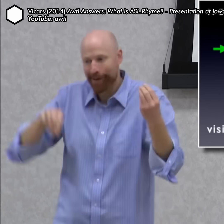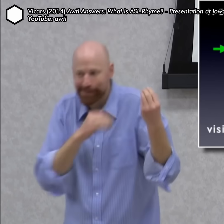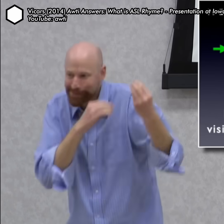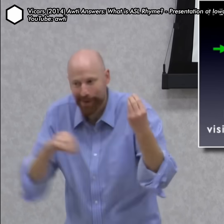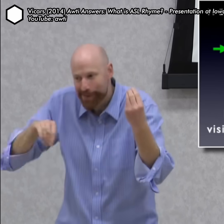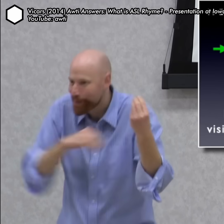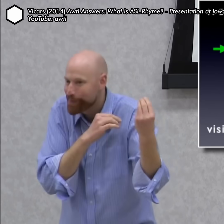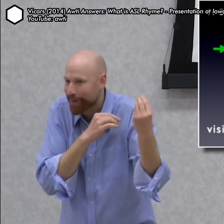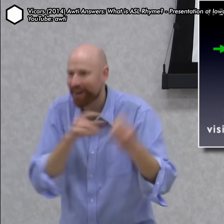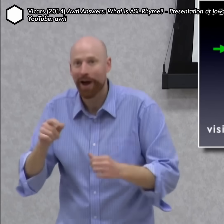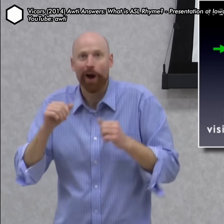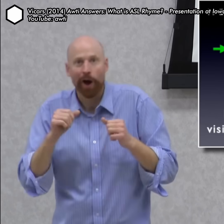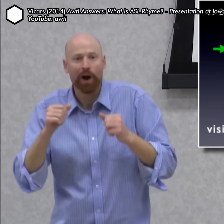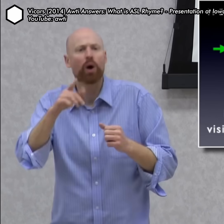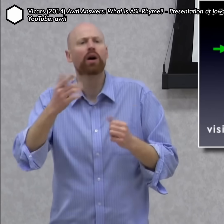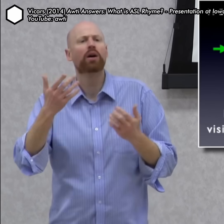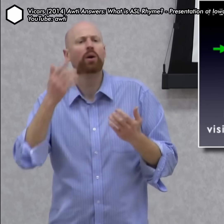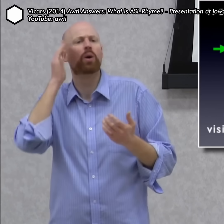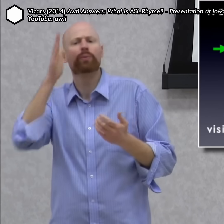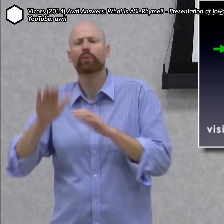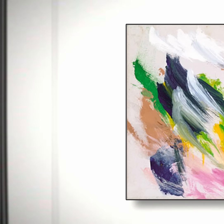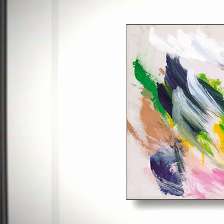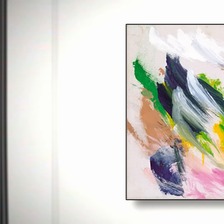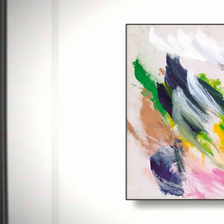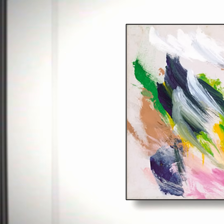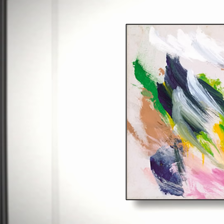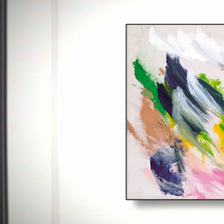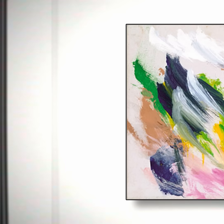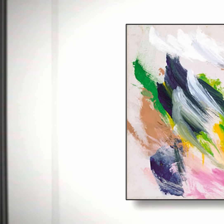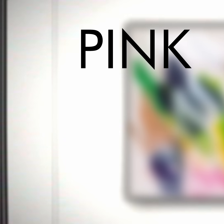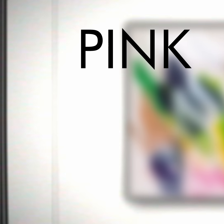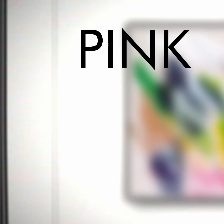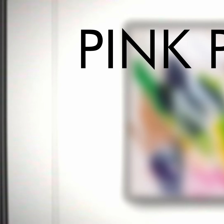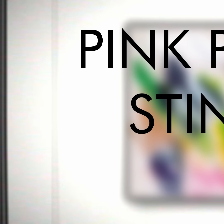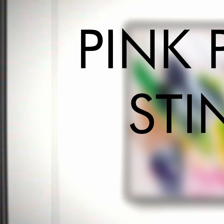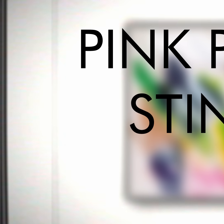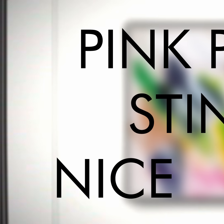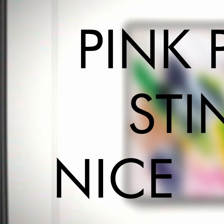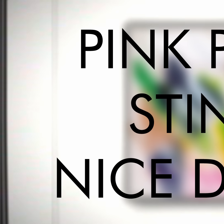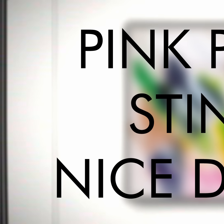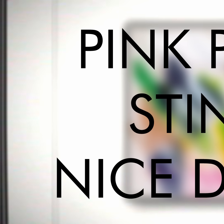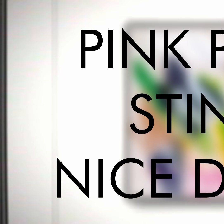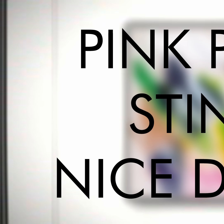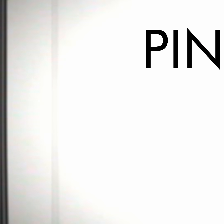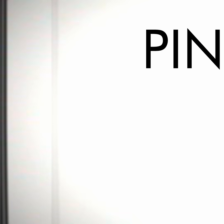because swing arms has a similar movement to fiddle. So Koko's poem: "Pink, Pink, Stink, Nice Drink". Pink,